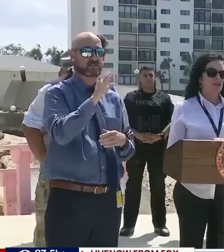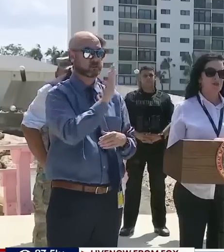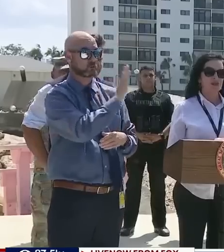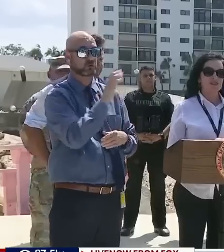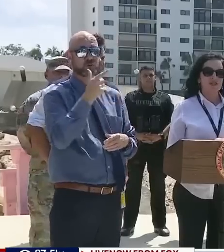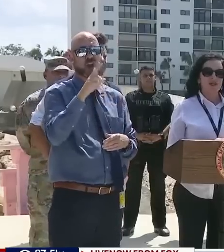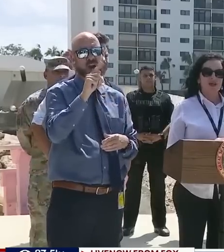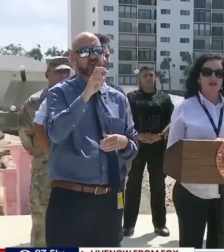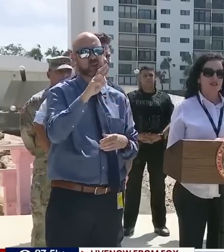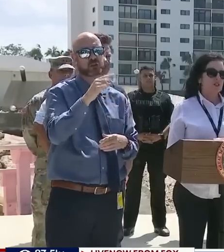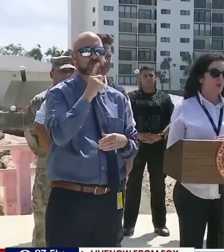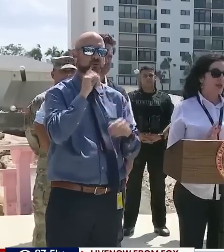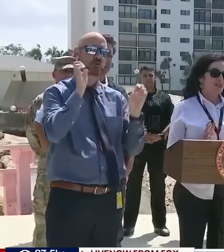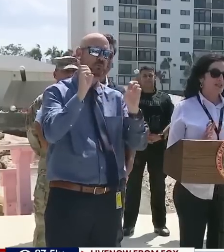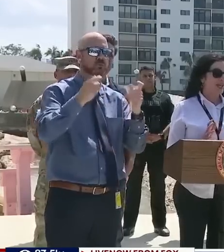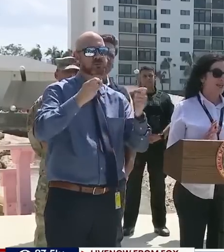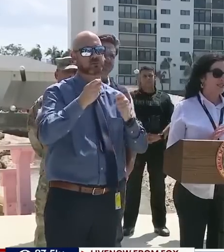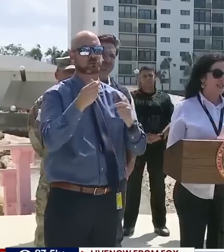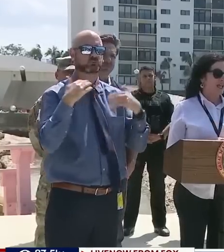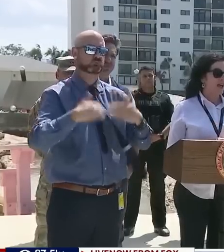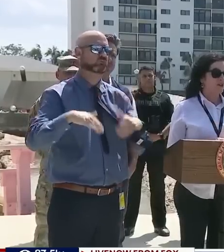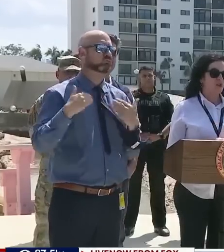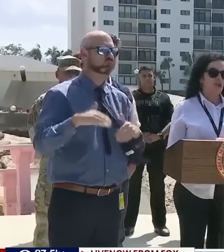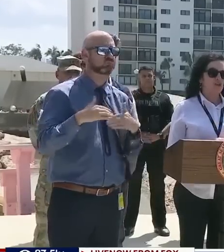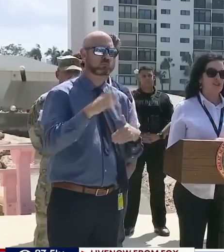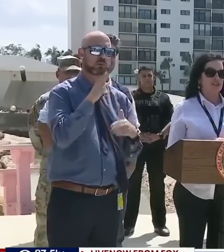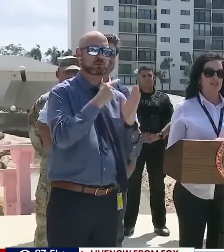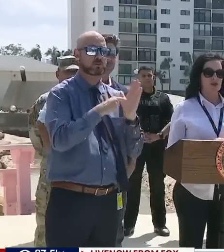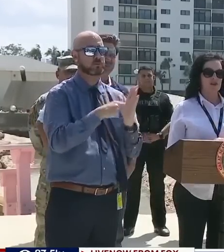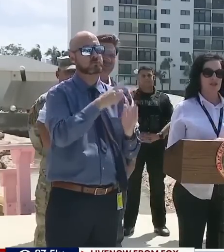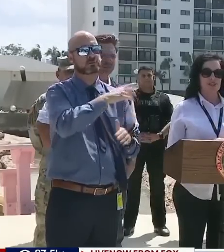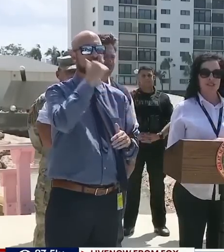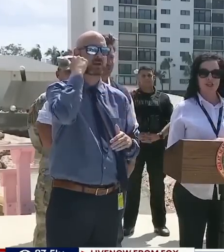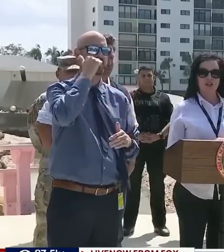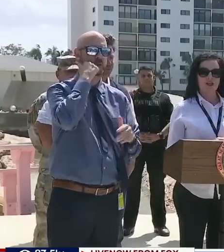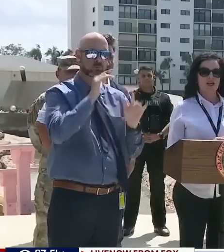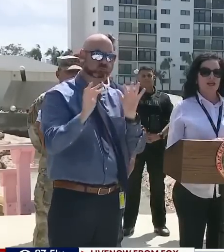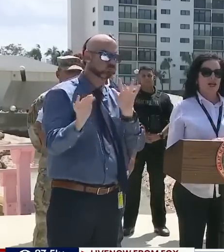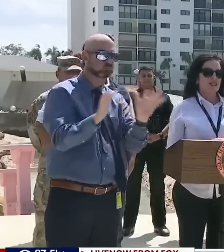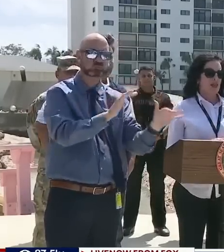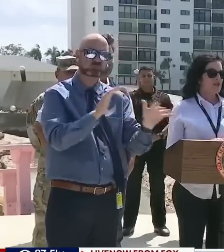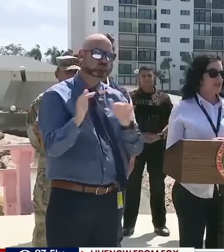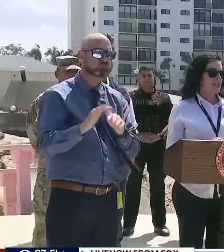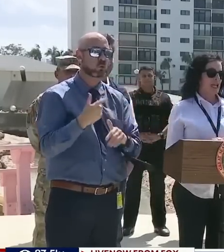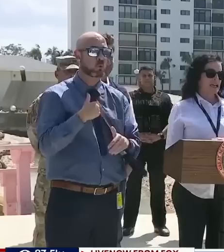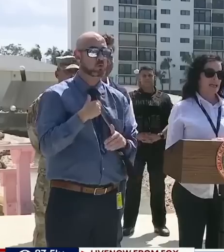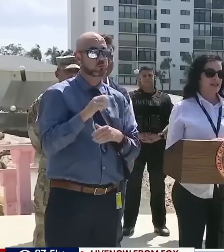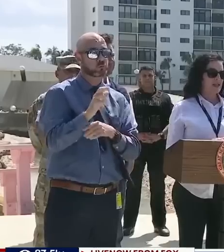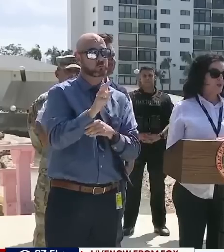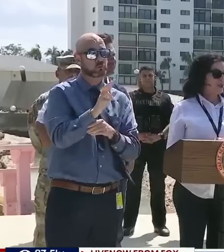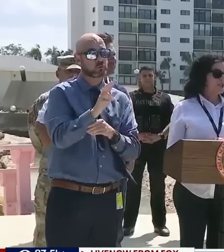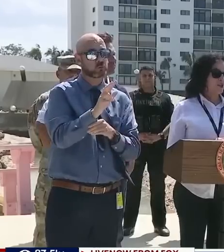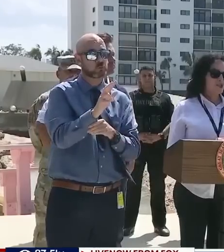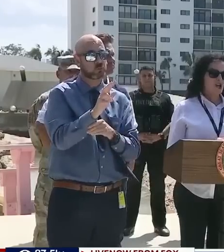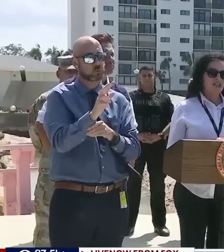DeSantis for his leadership. and also the leadership. uh, that Kevin Guthrie's organization with Emergency